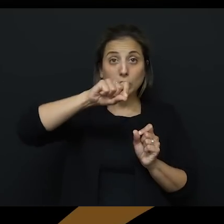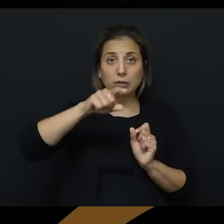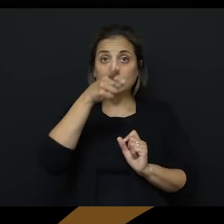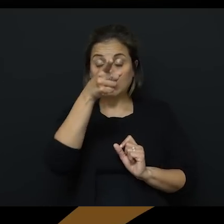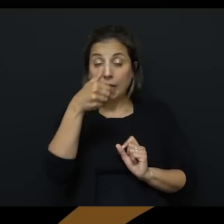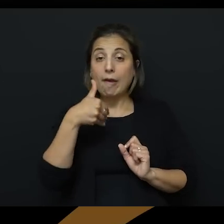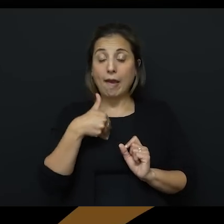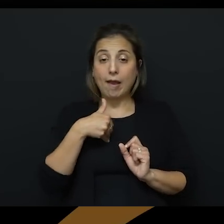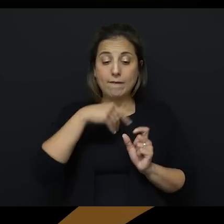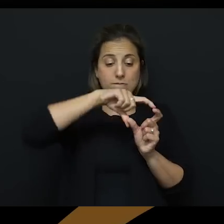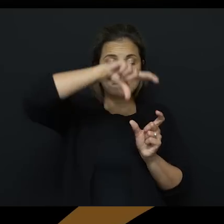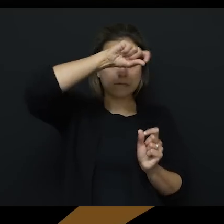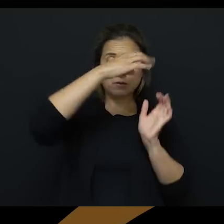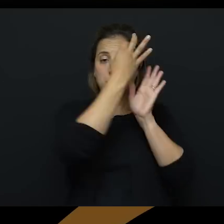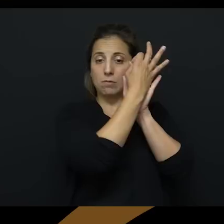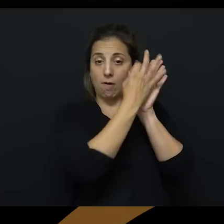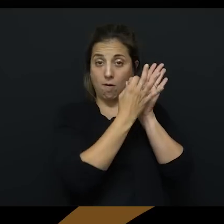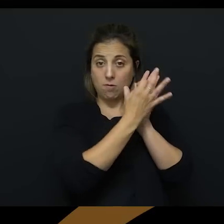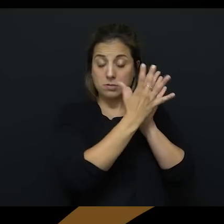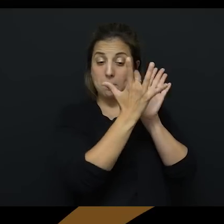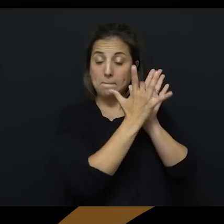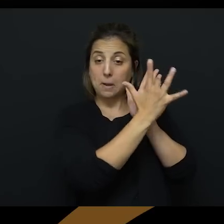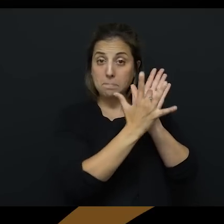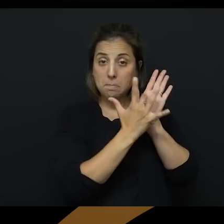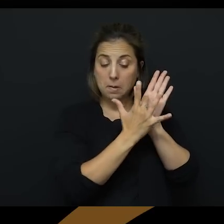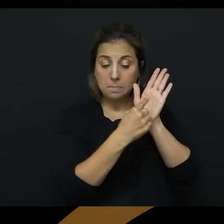With each brick featuring studs on top